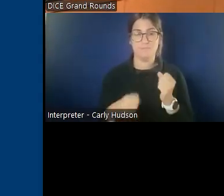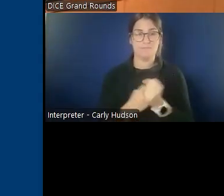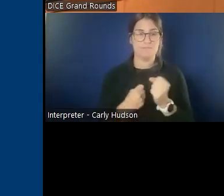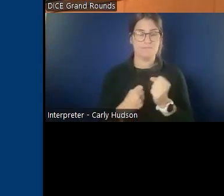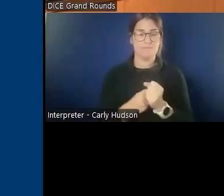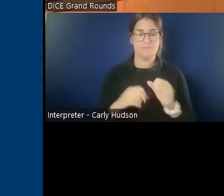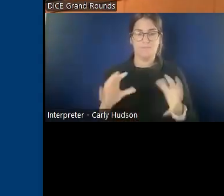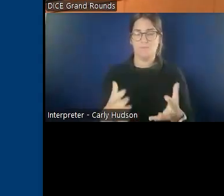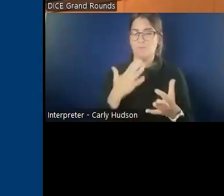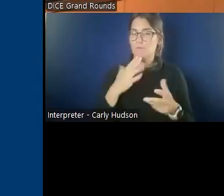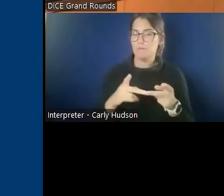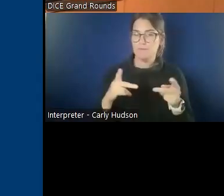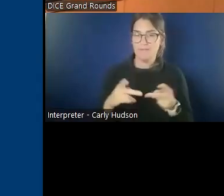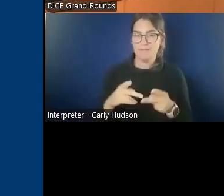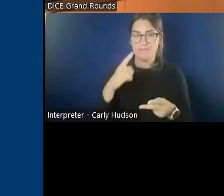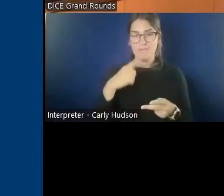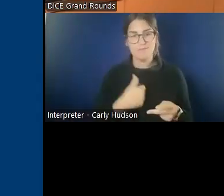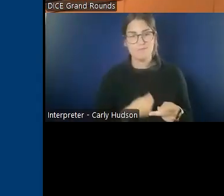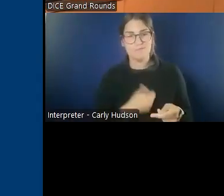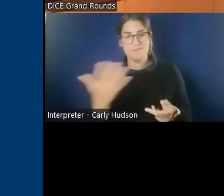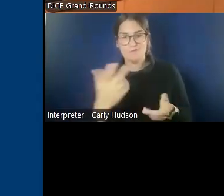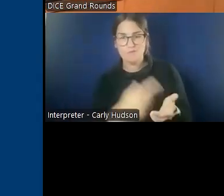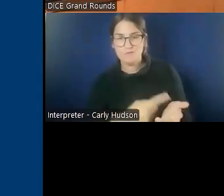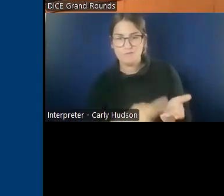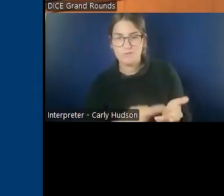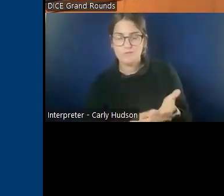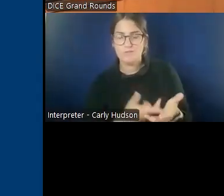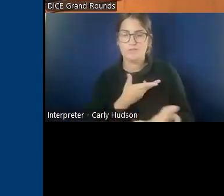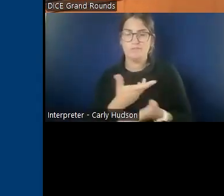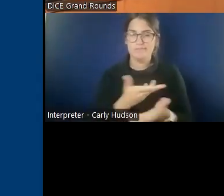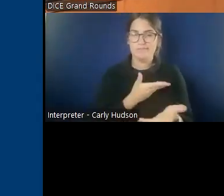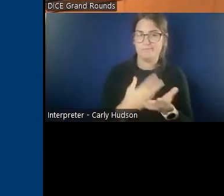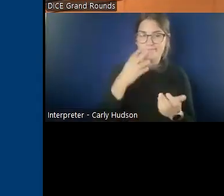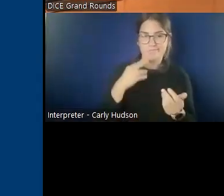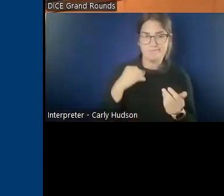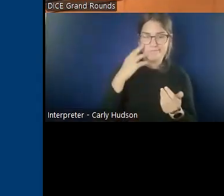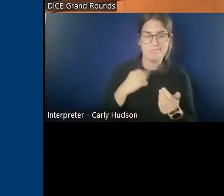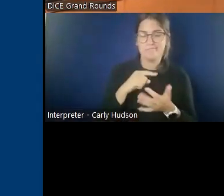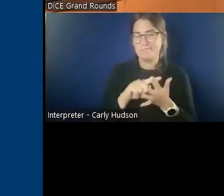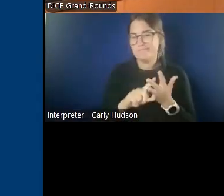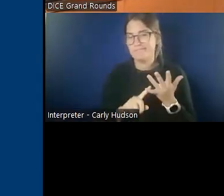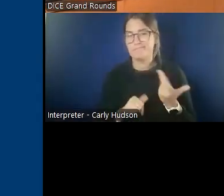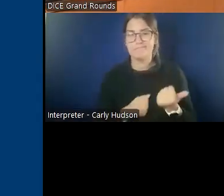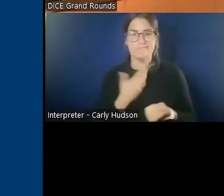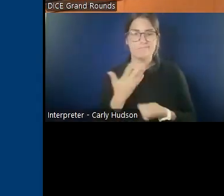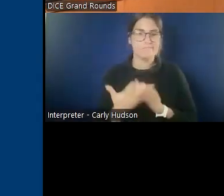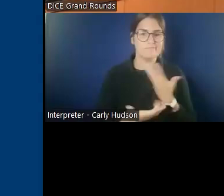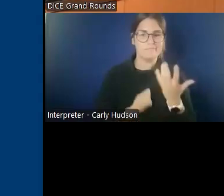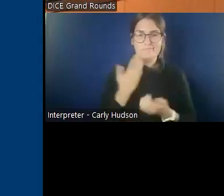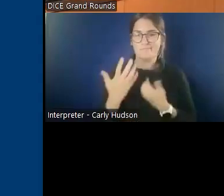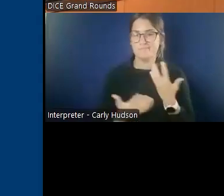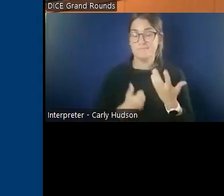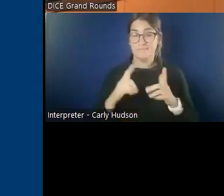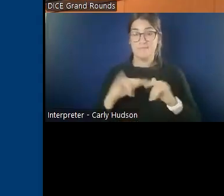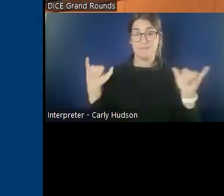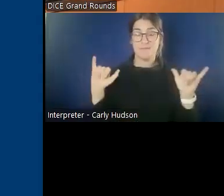I could really share freely what it's like to do with that but also what it's like being um